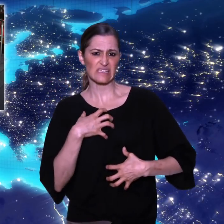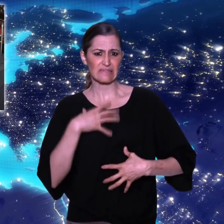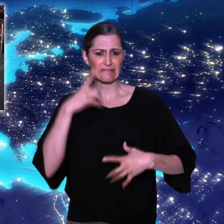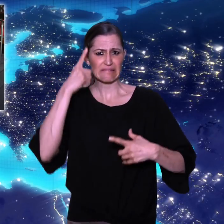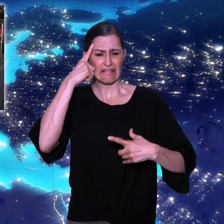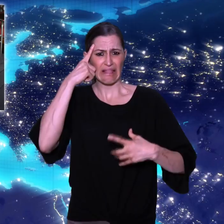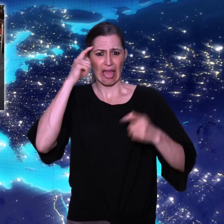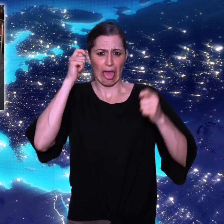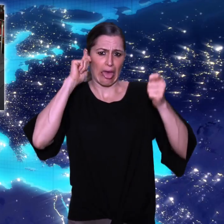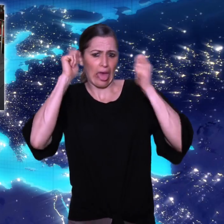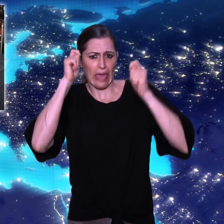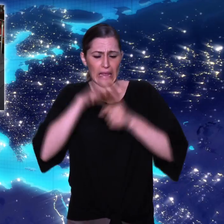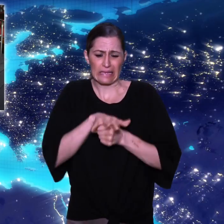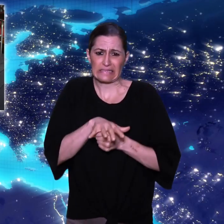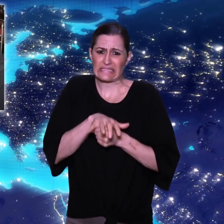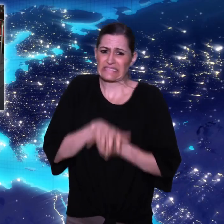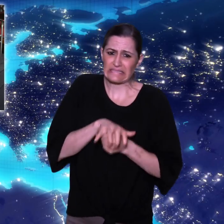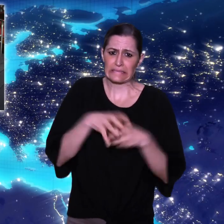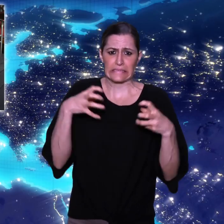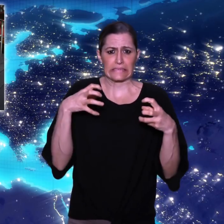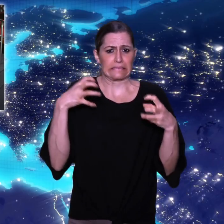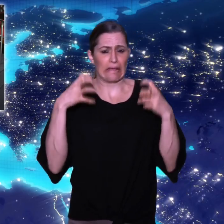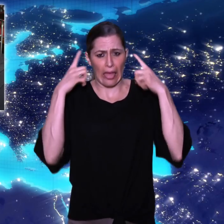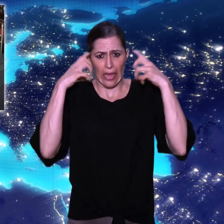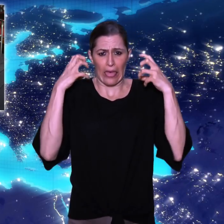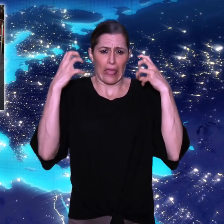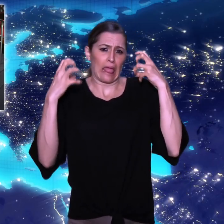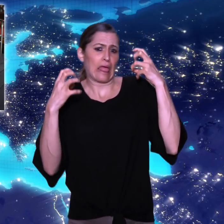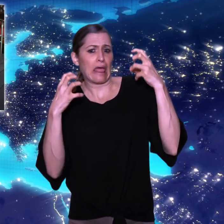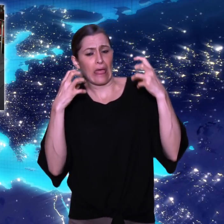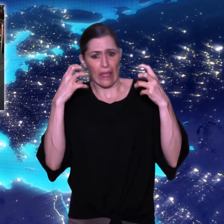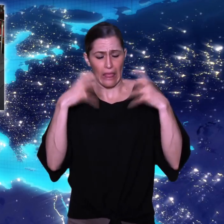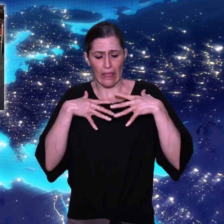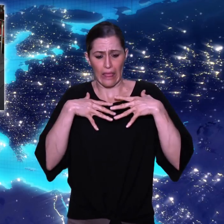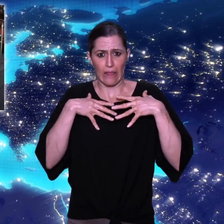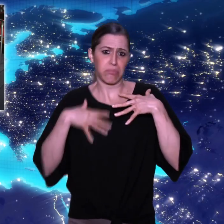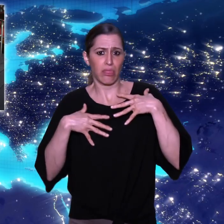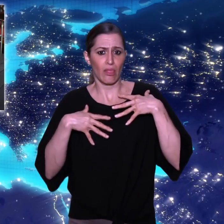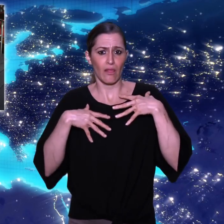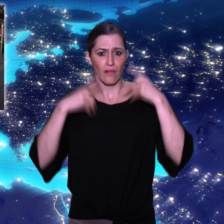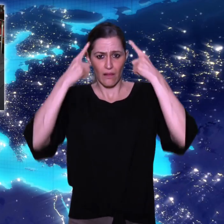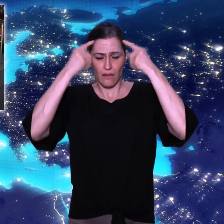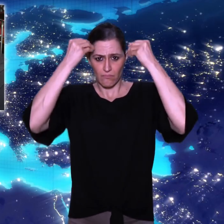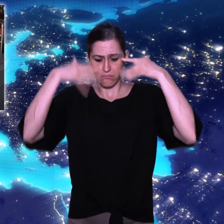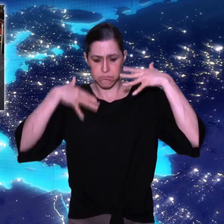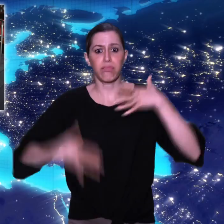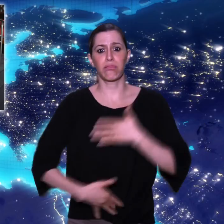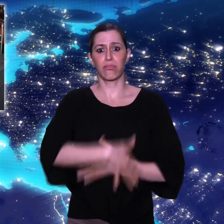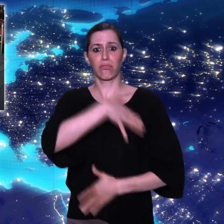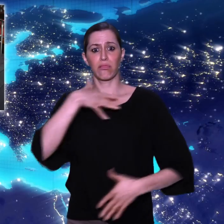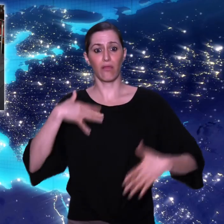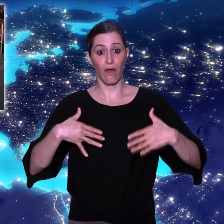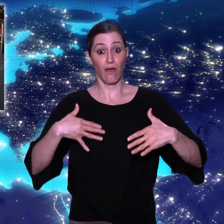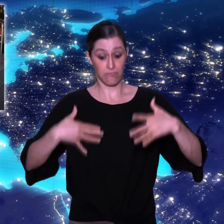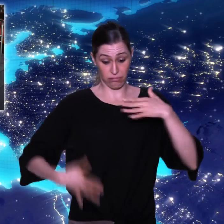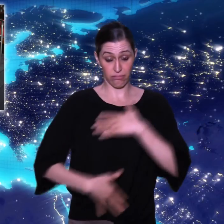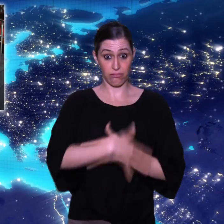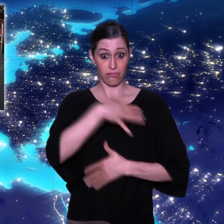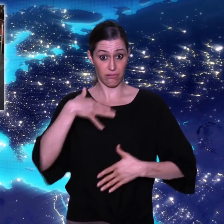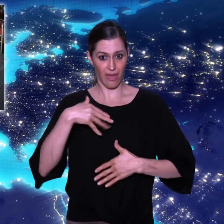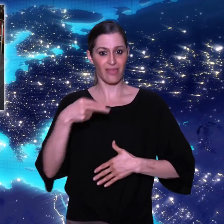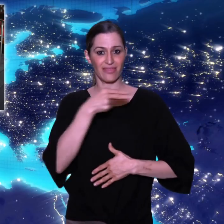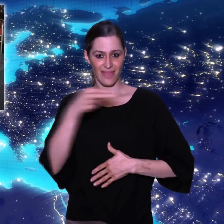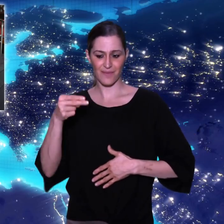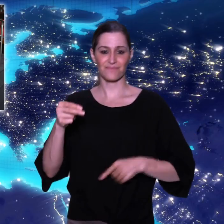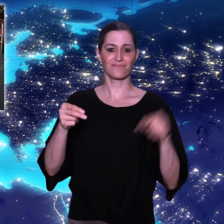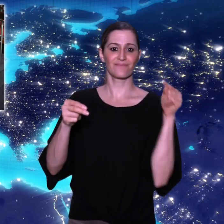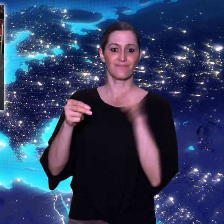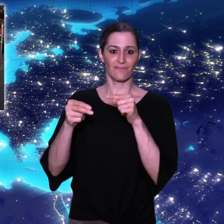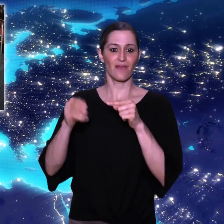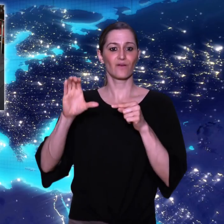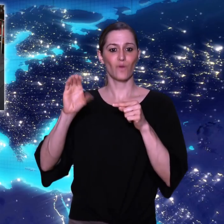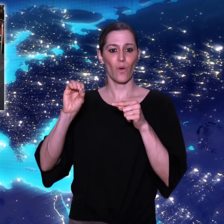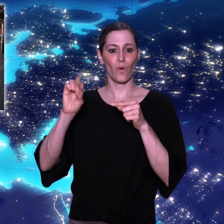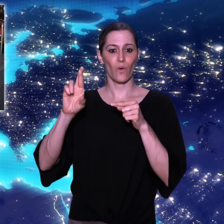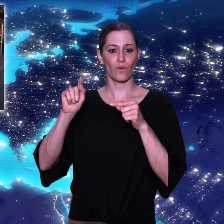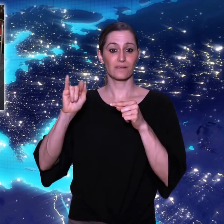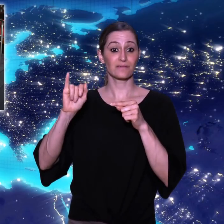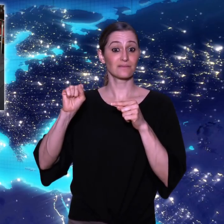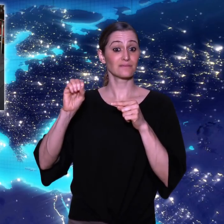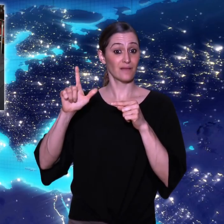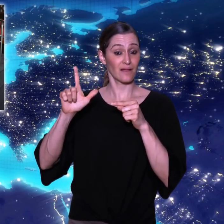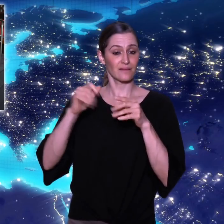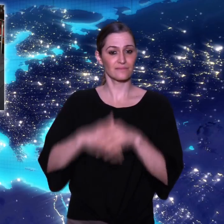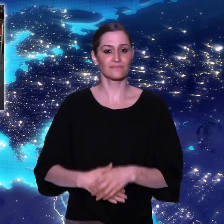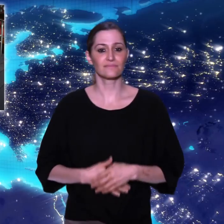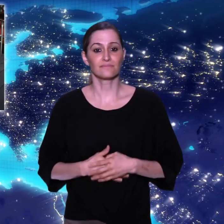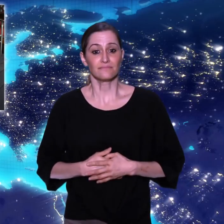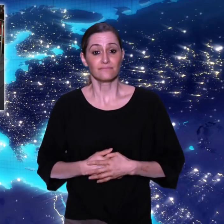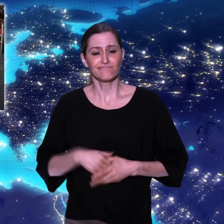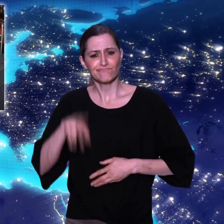chemical released in the human body in response to